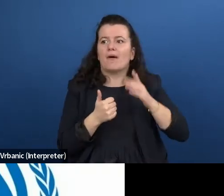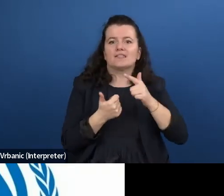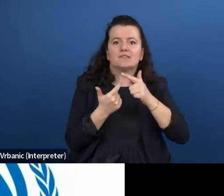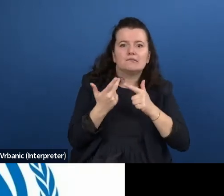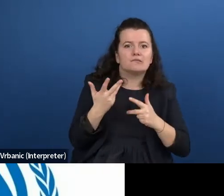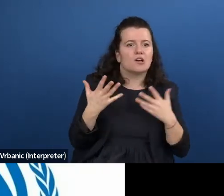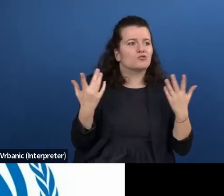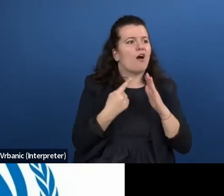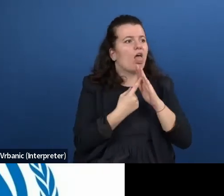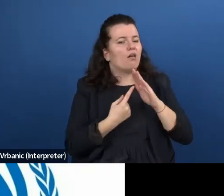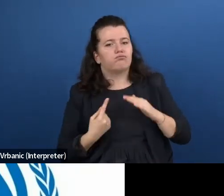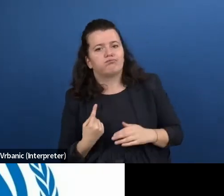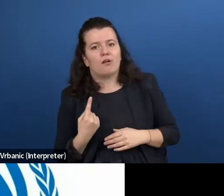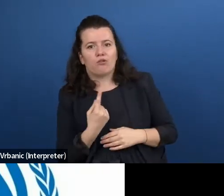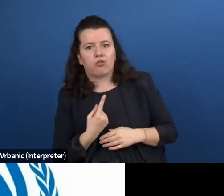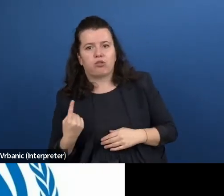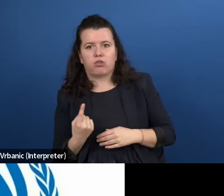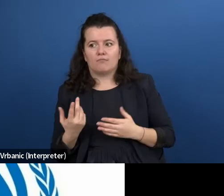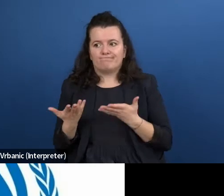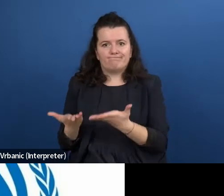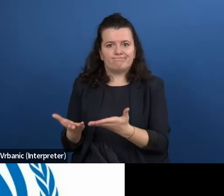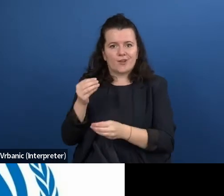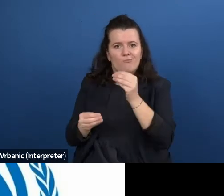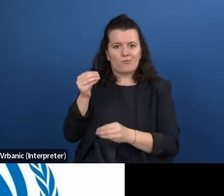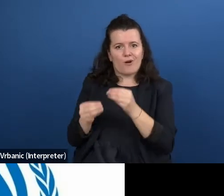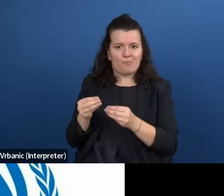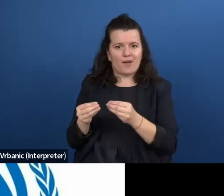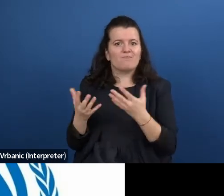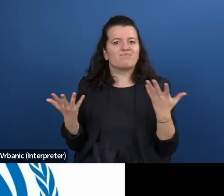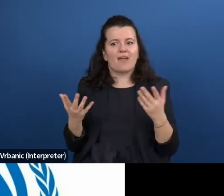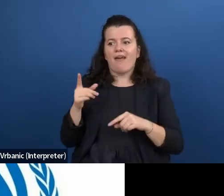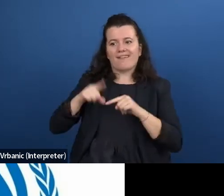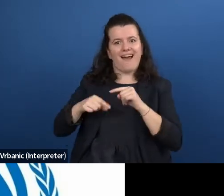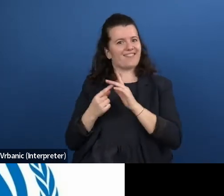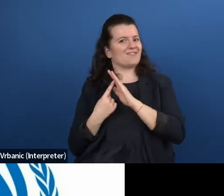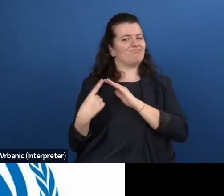If we look at the CRPD, article 16, paragraph 3 says